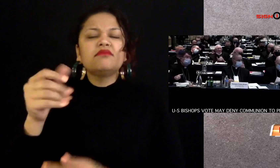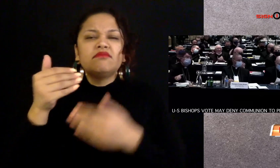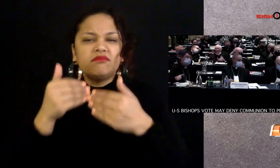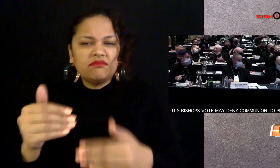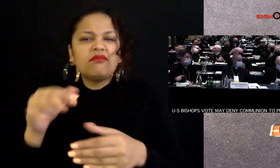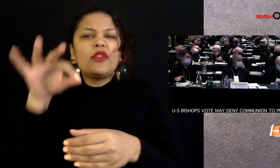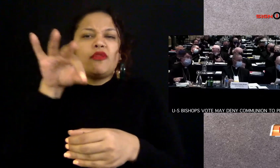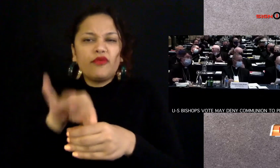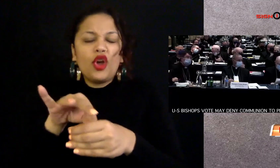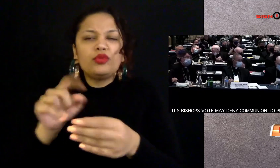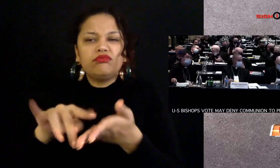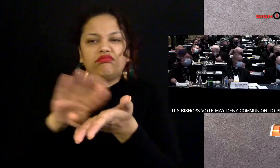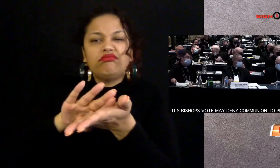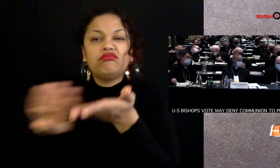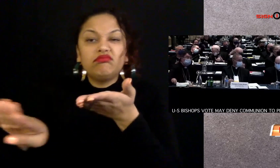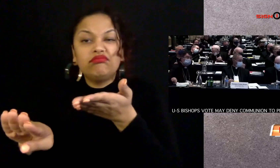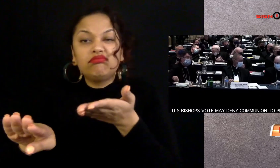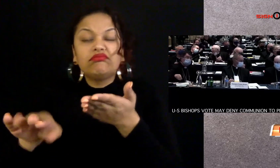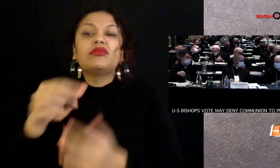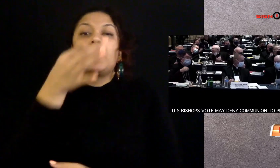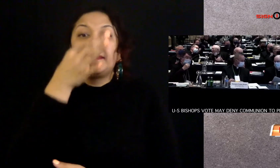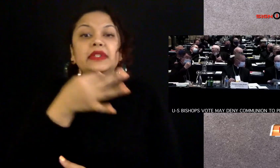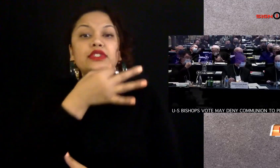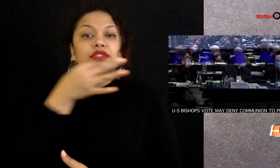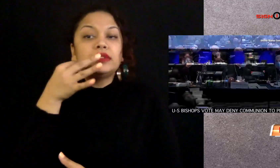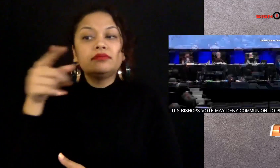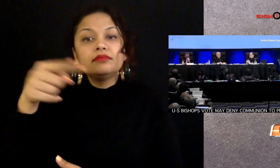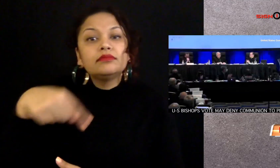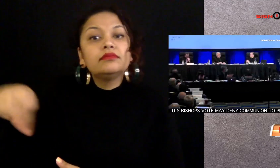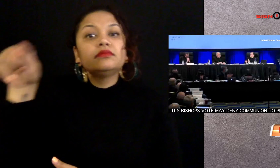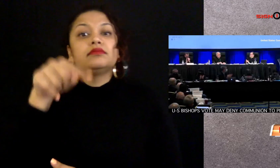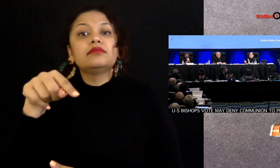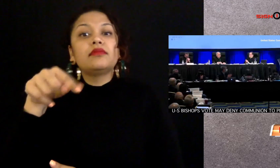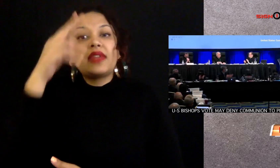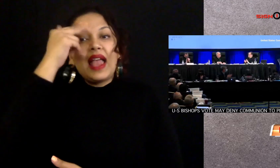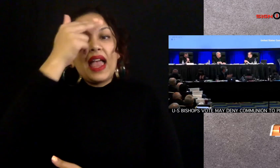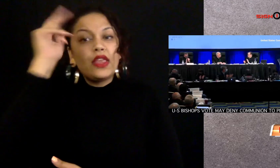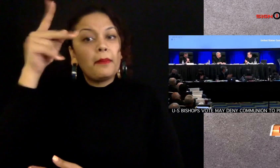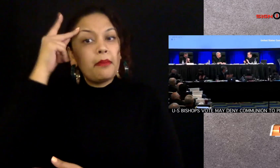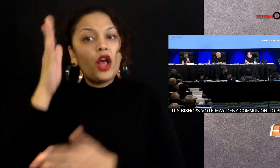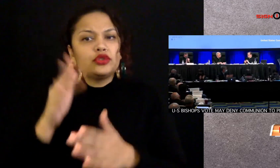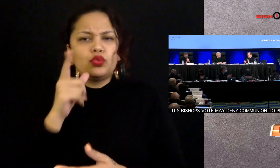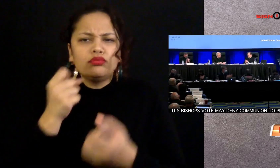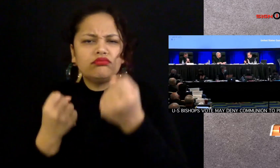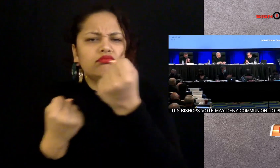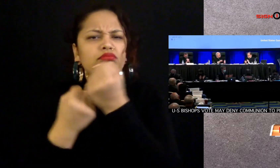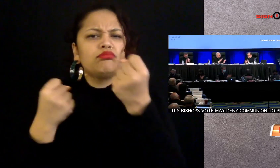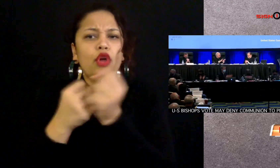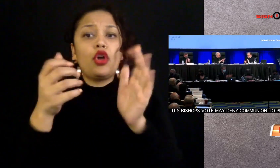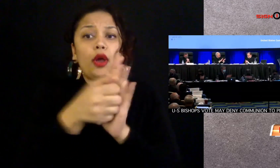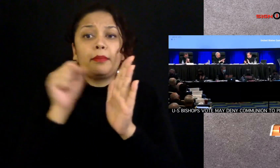on Wednesday some US Catholic bishops voted to deny communion to Catholic politicians